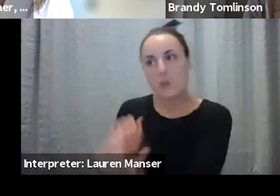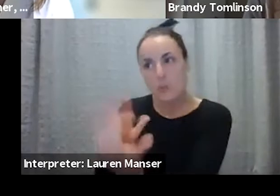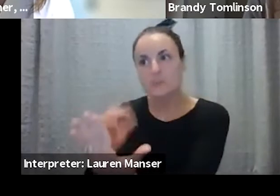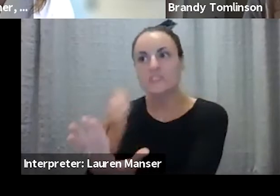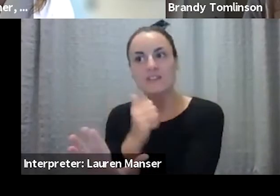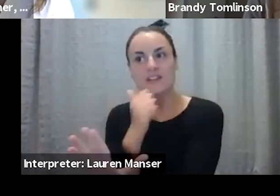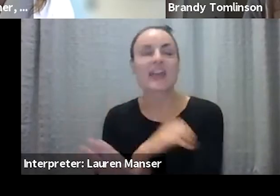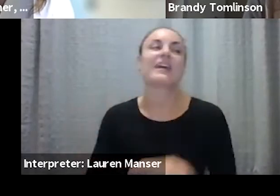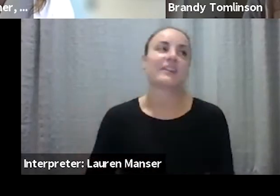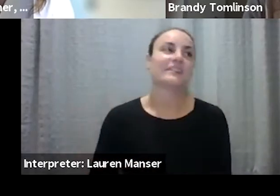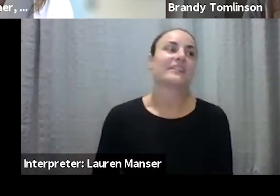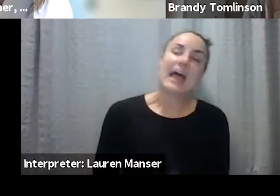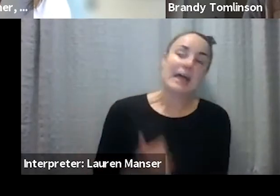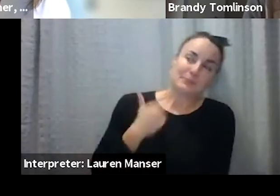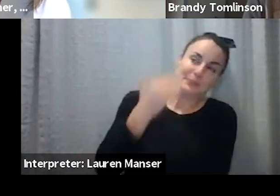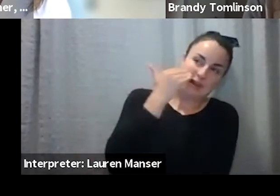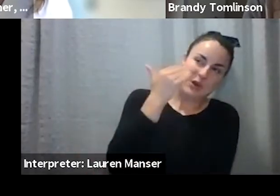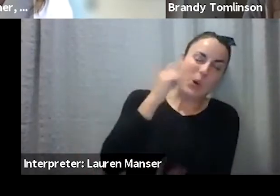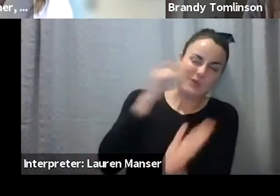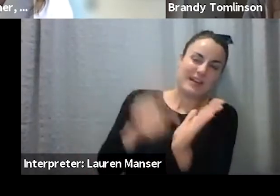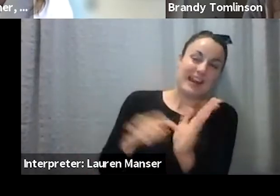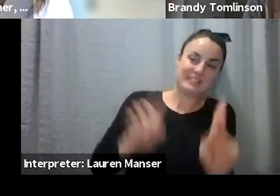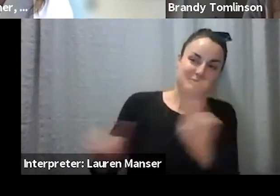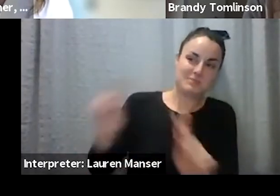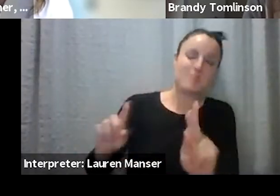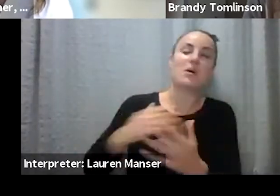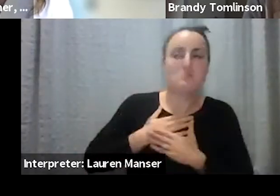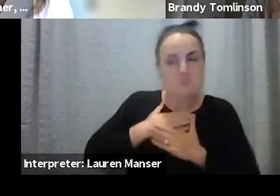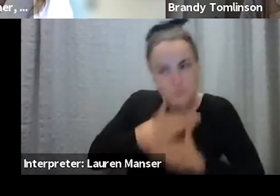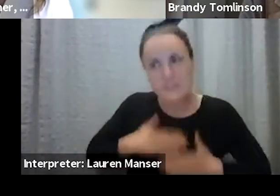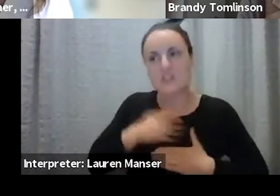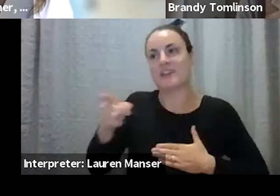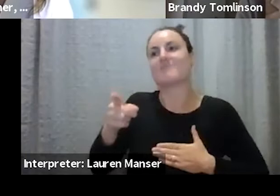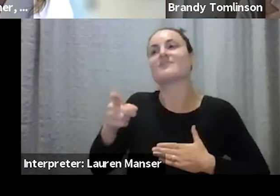of his openness and his willingness to truly disclose all of this.